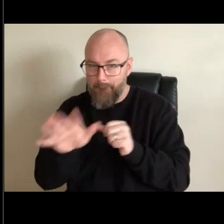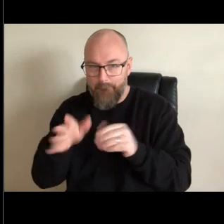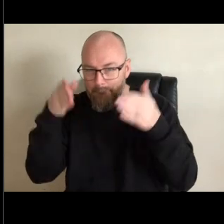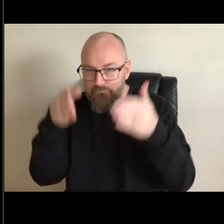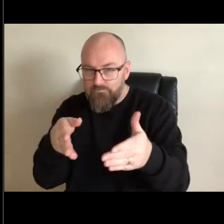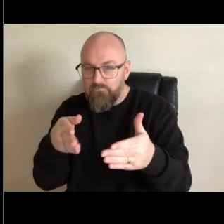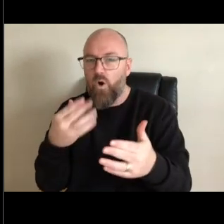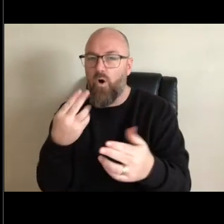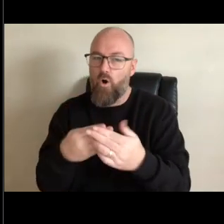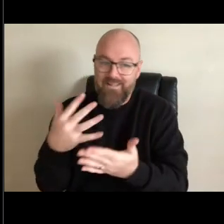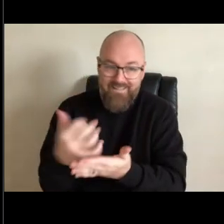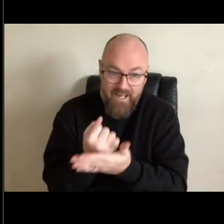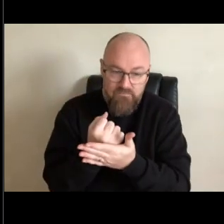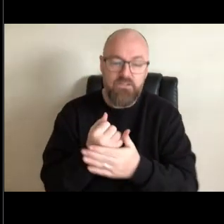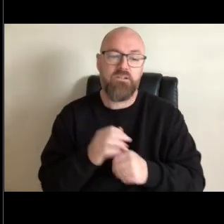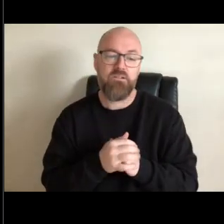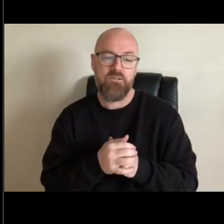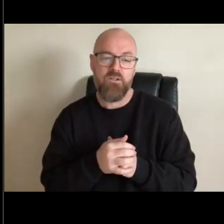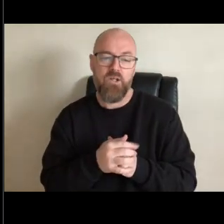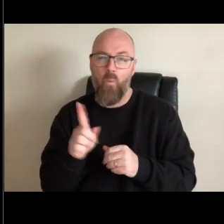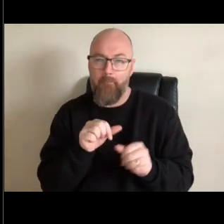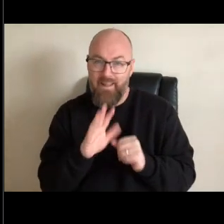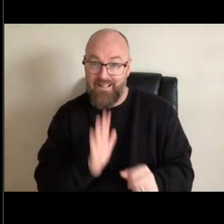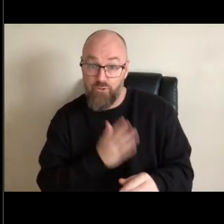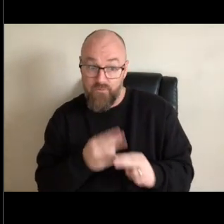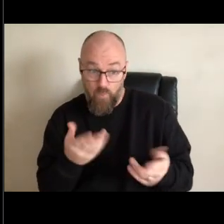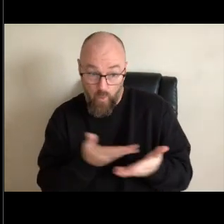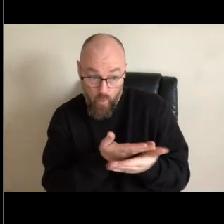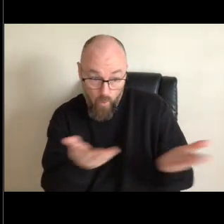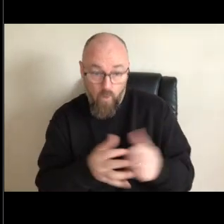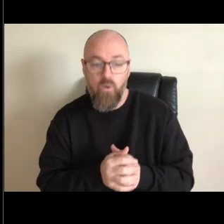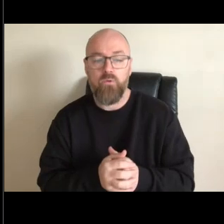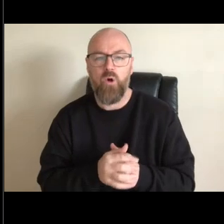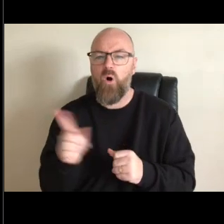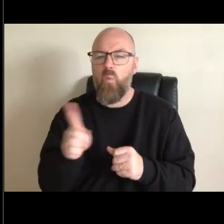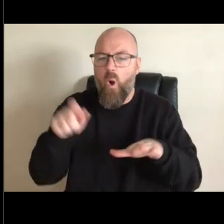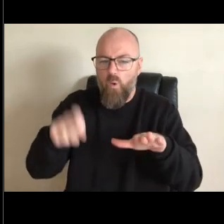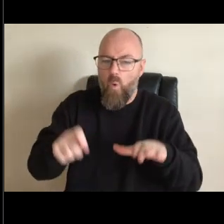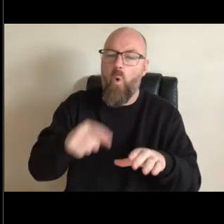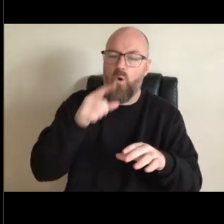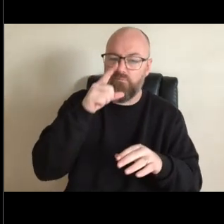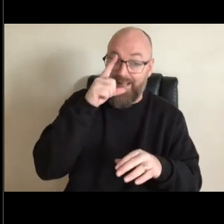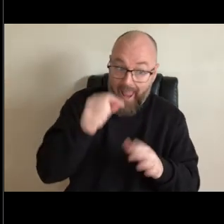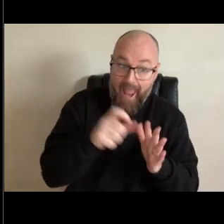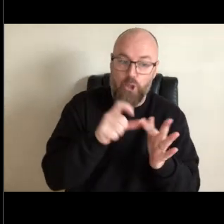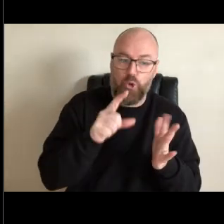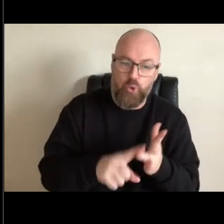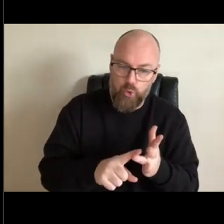and when court when court orders aren't followed and new powers to prevent harmful legislation oh